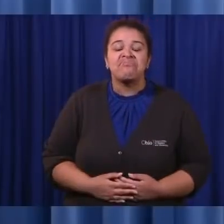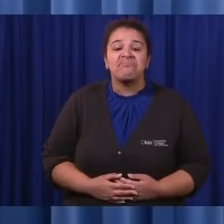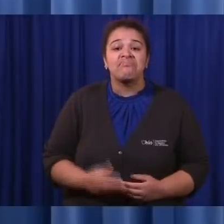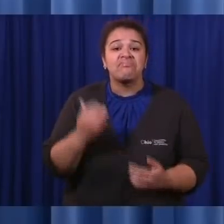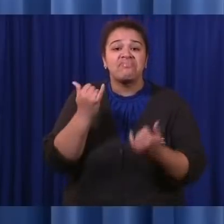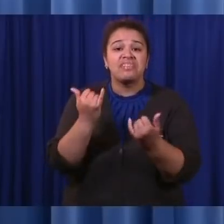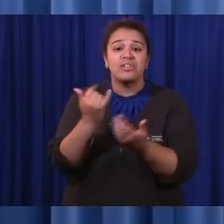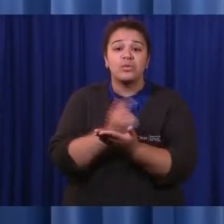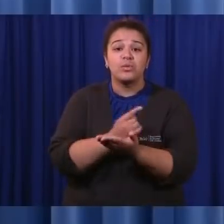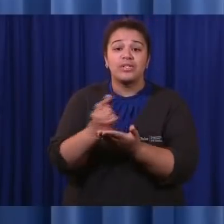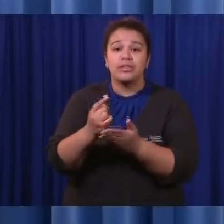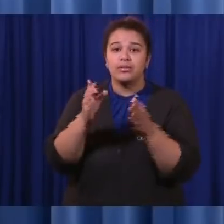NEXT WEEK.